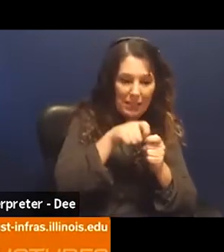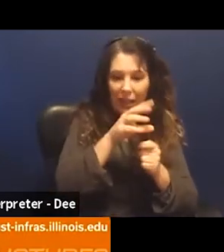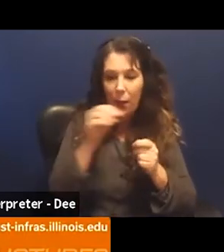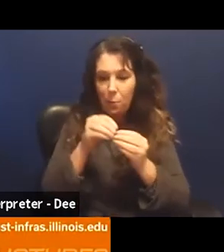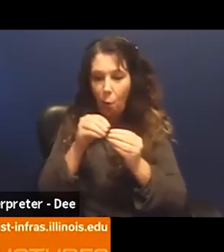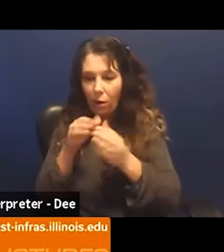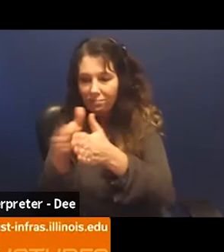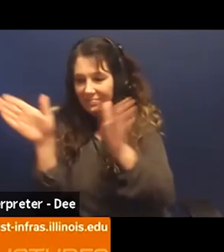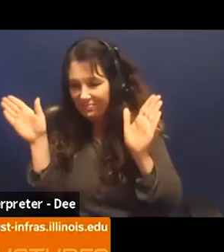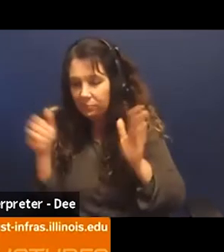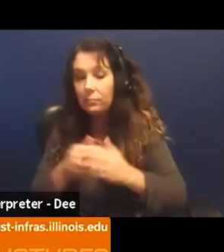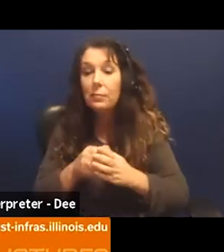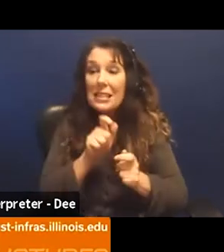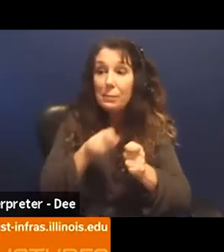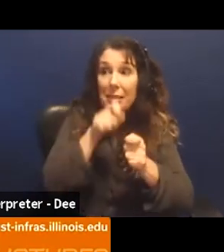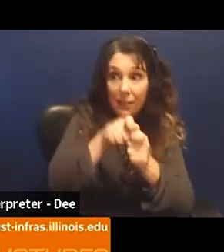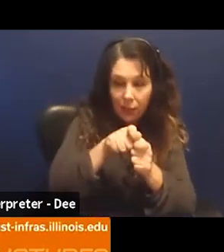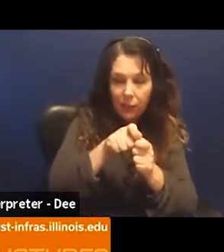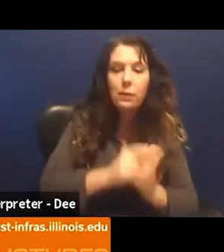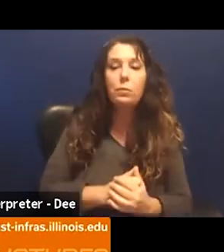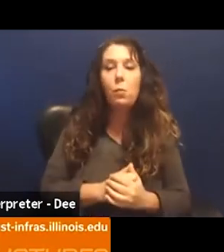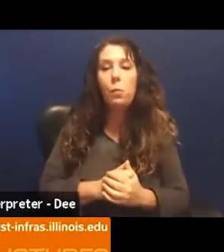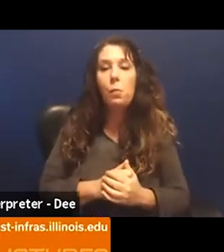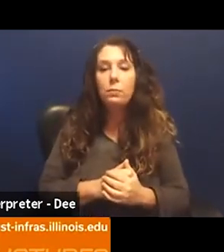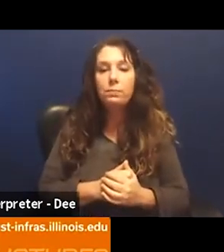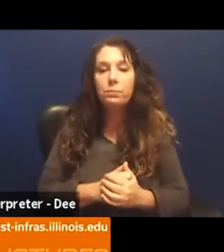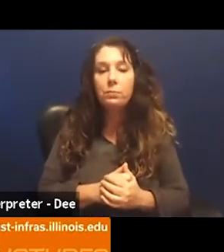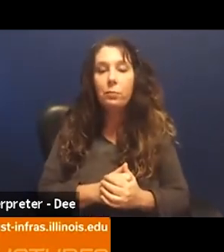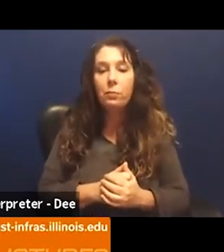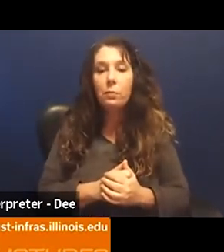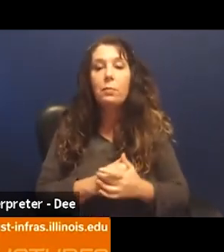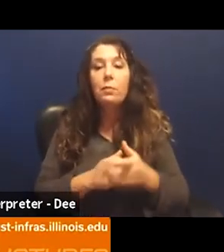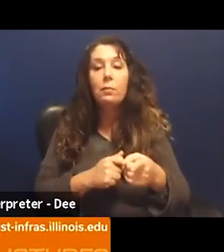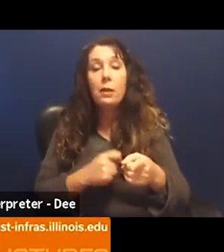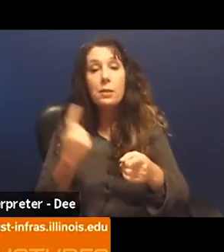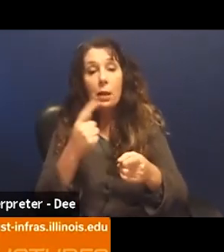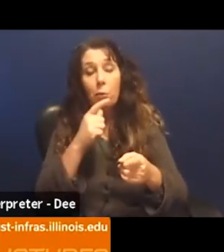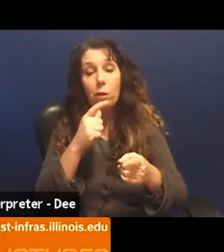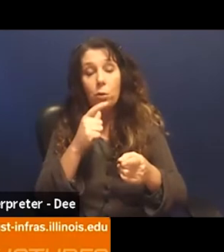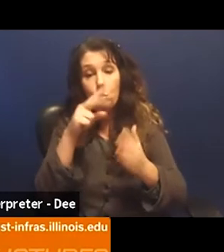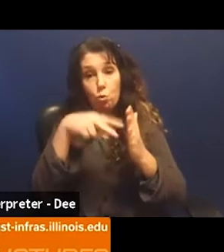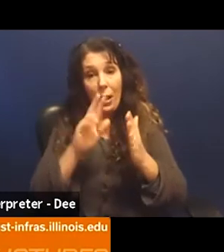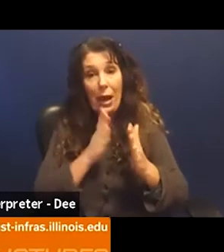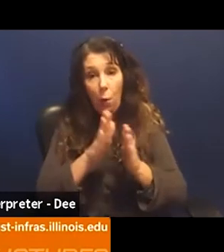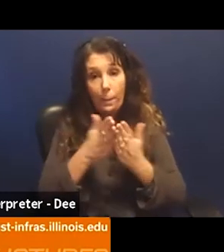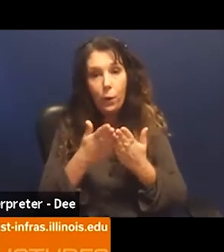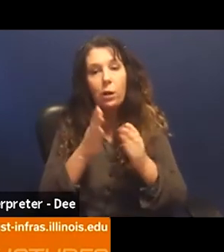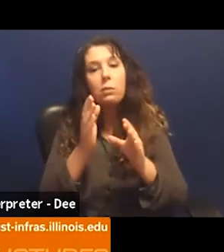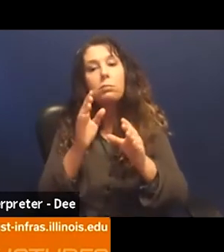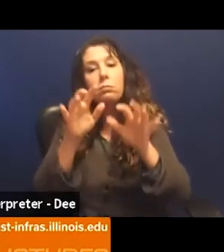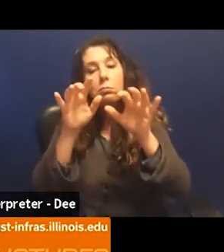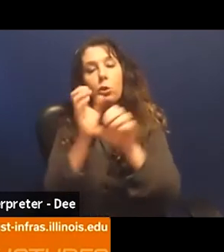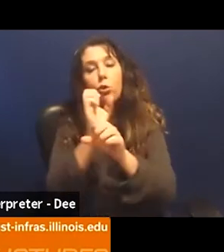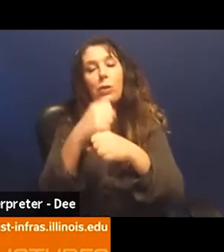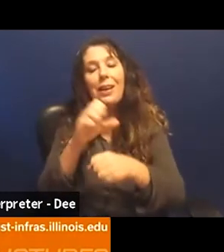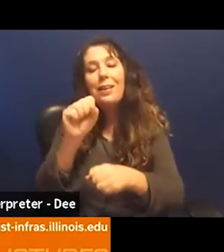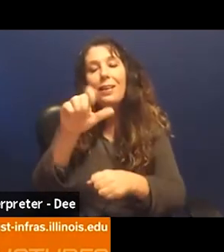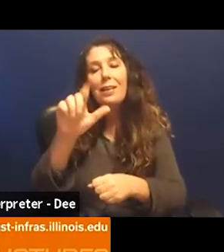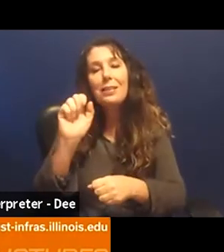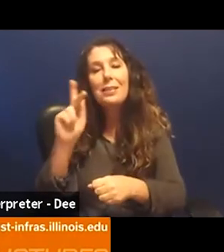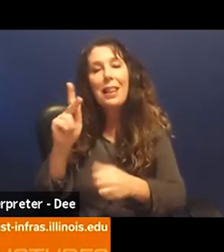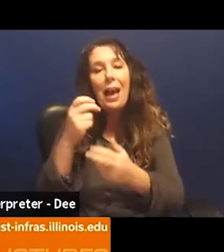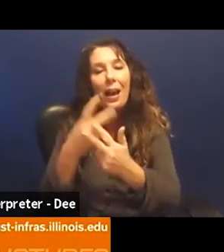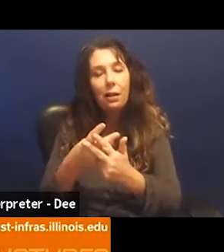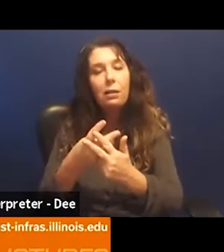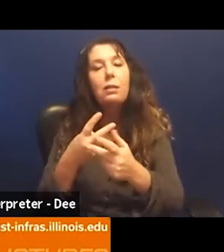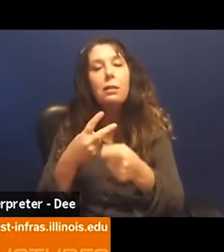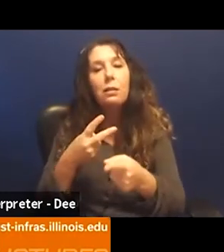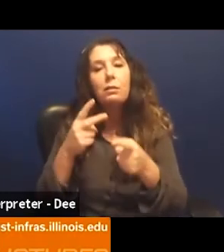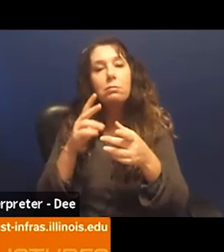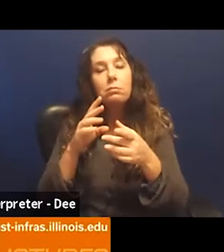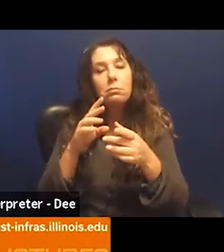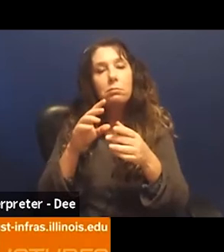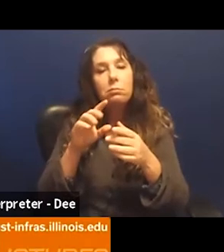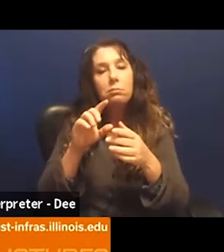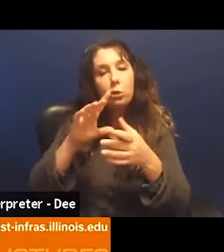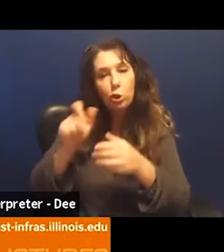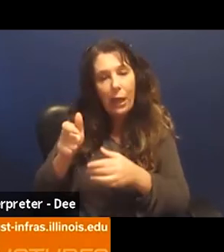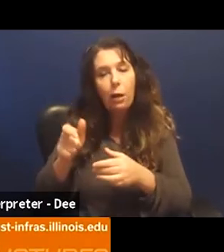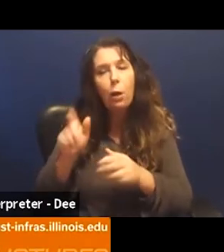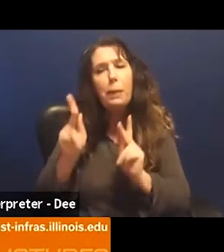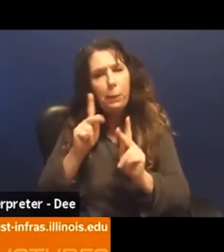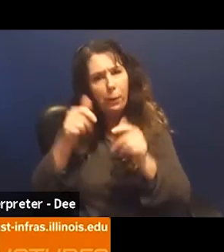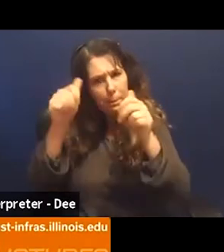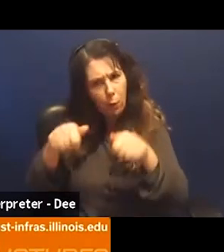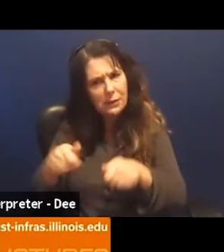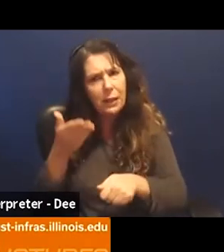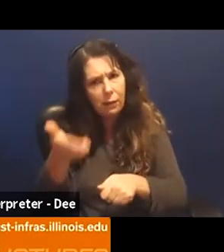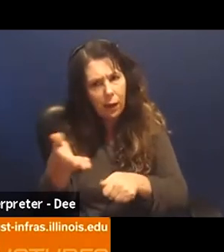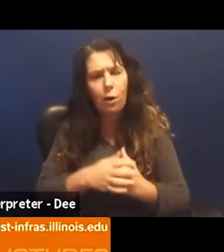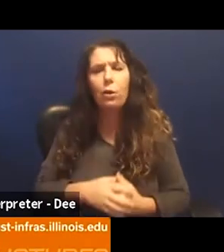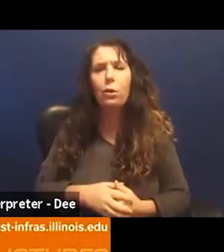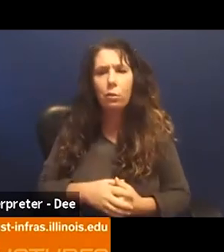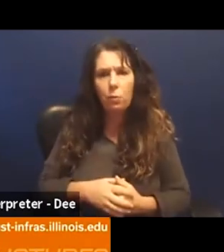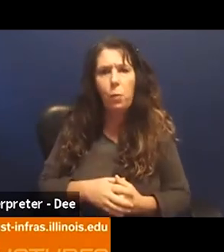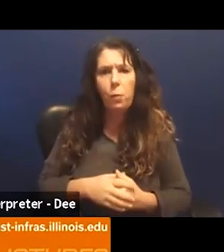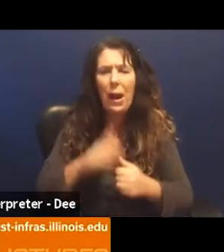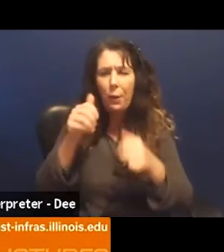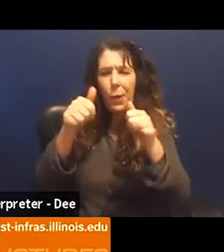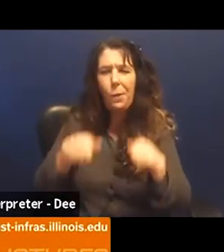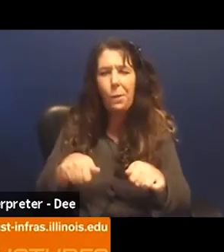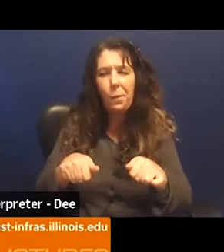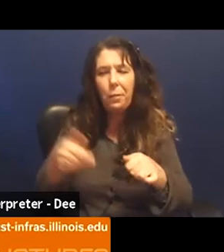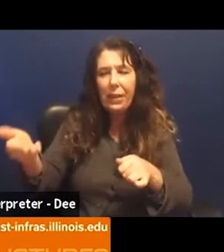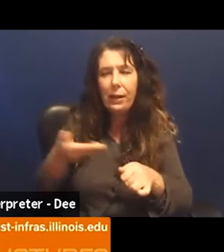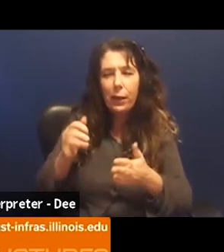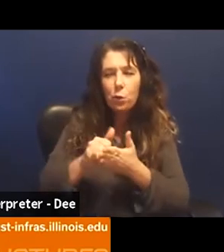More specifically, we actually a reader of data feminism actually created a slack for us, where people have been posting opportunities pretty regularly to a relatively small community so in a minute I will paste it invite link to that slack and you should